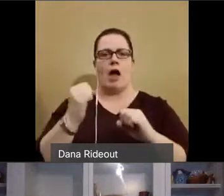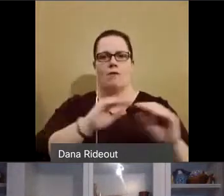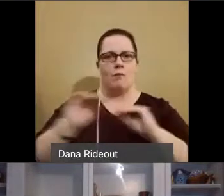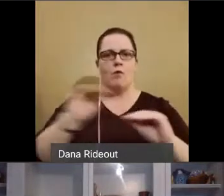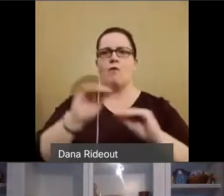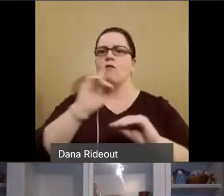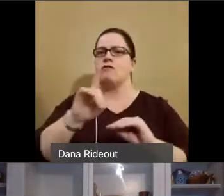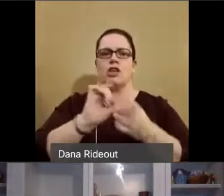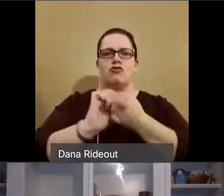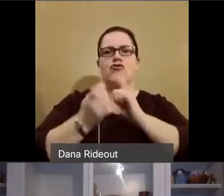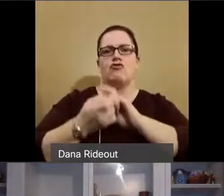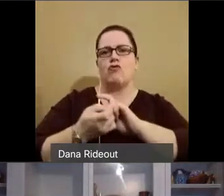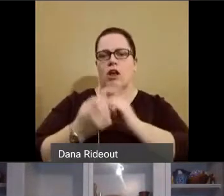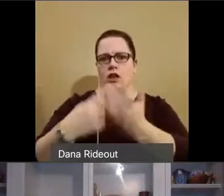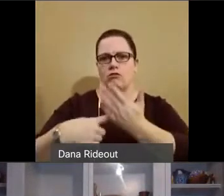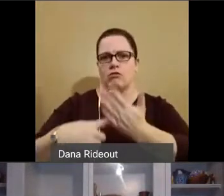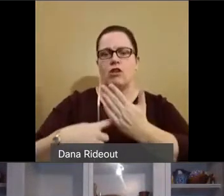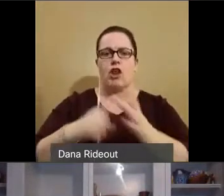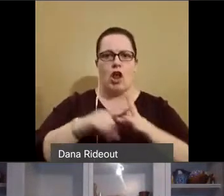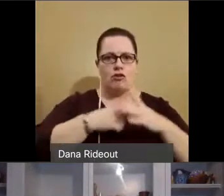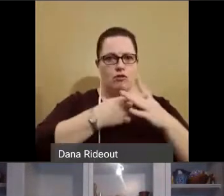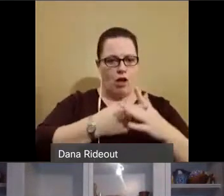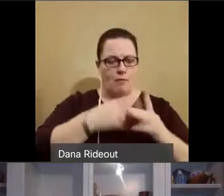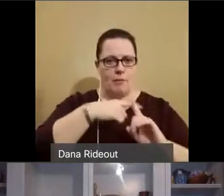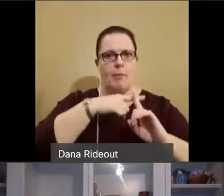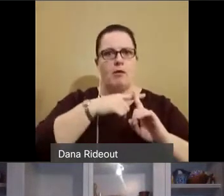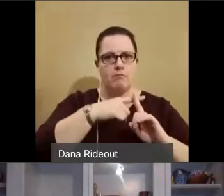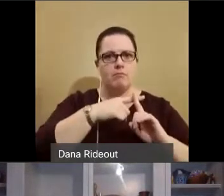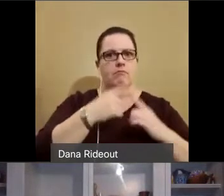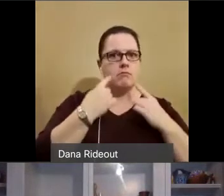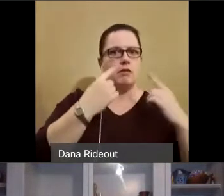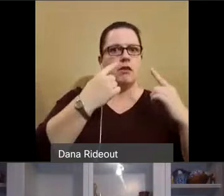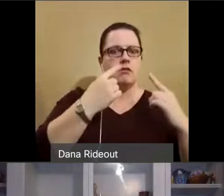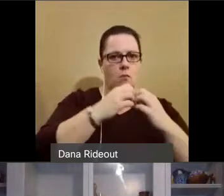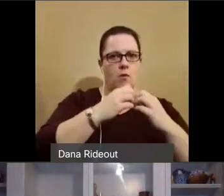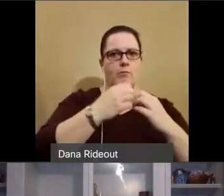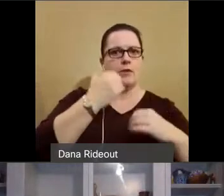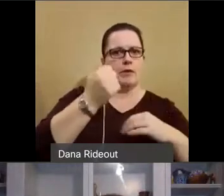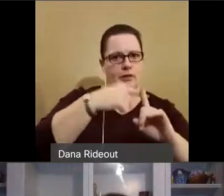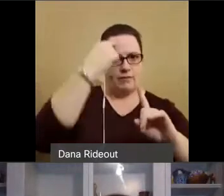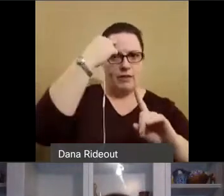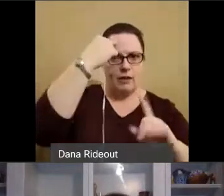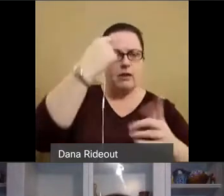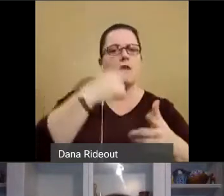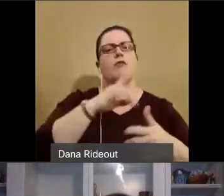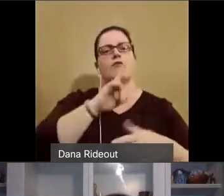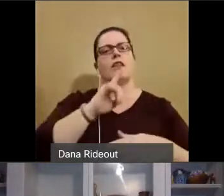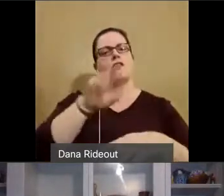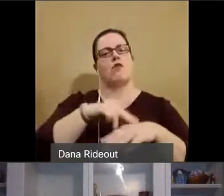To something that's seen as more productive, more forward thinking and normally, and when you talk about resilience, we talk about bouncing back.